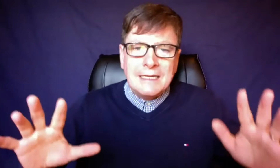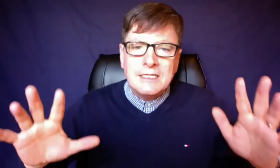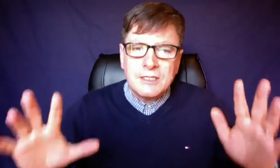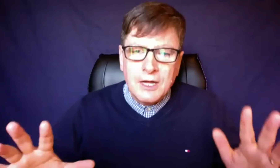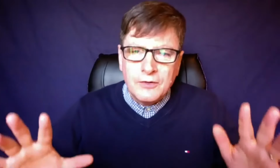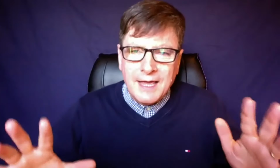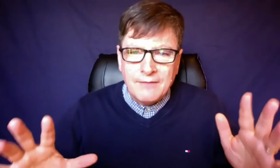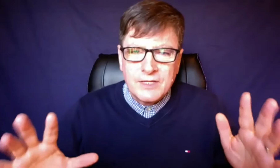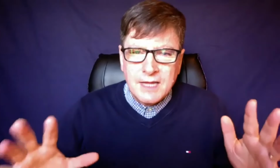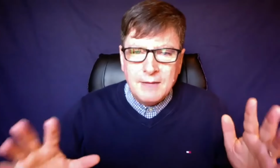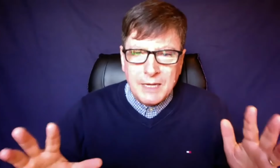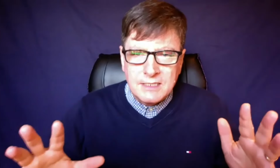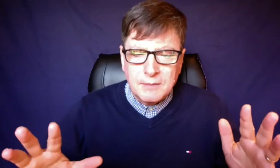thing. So signs where the two